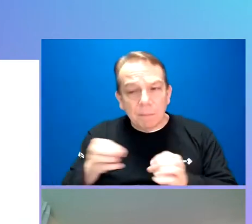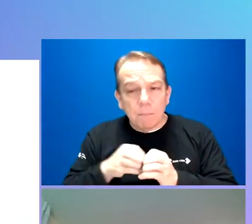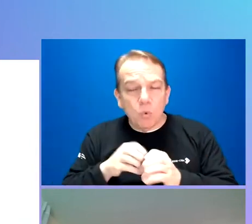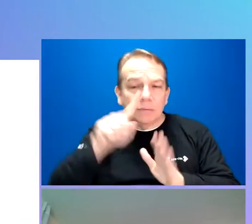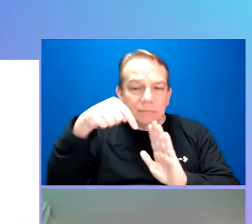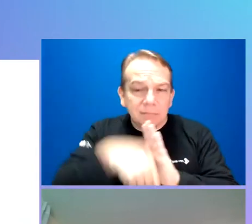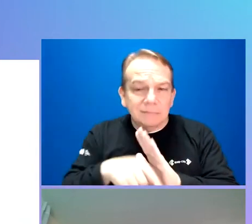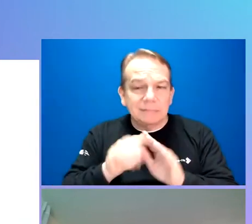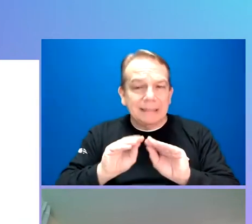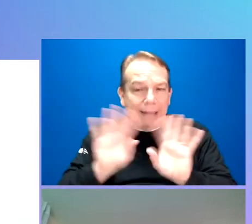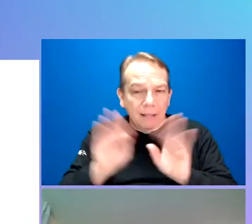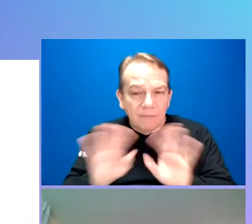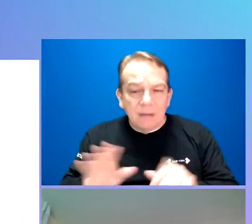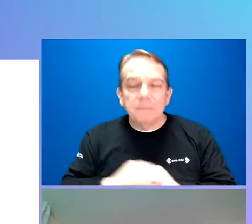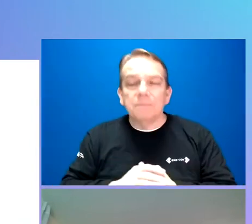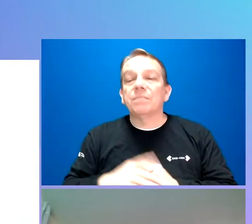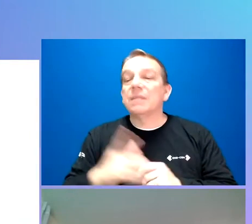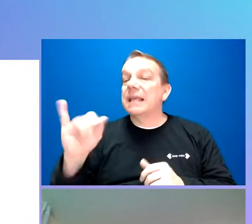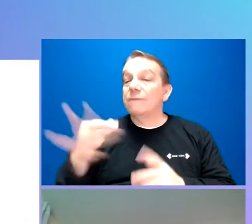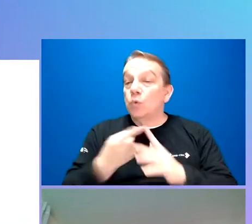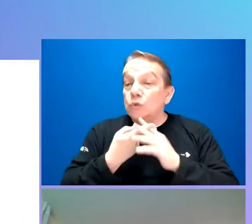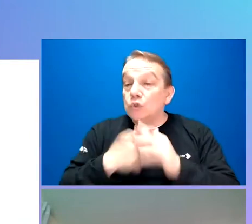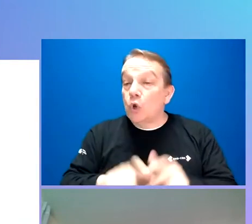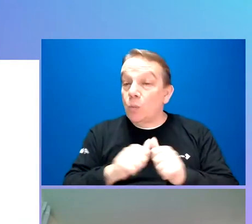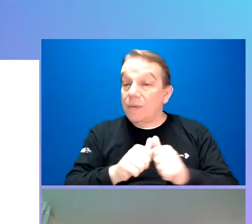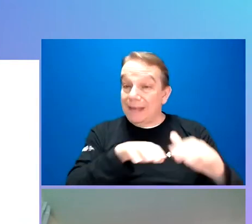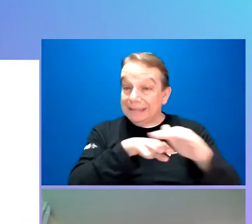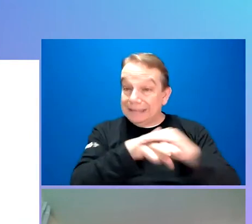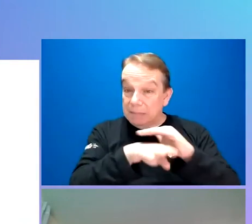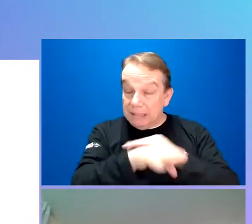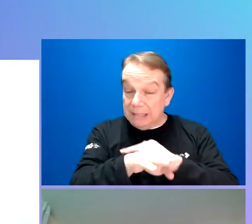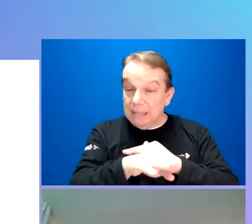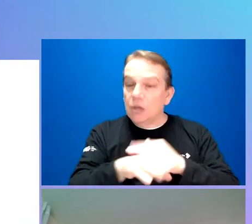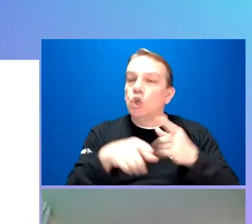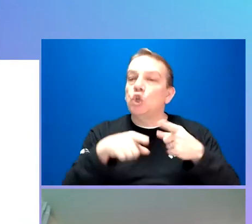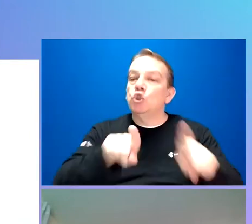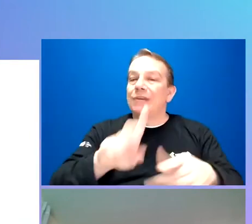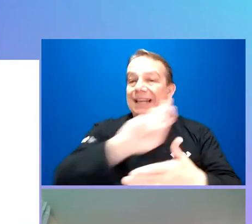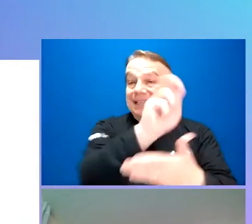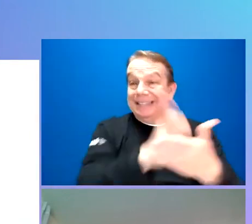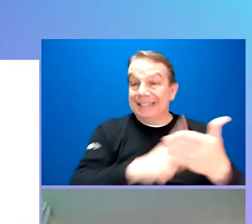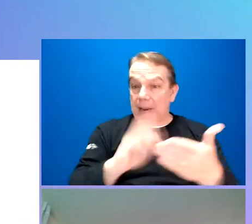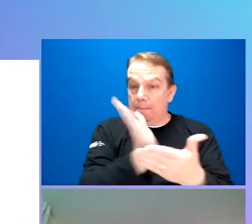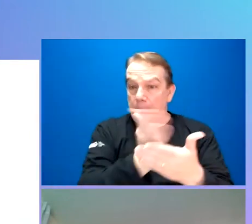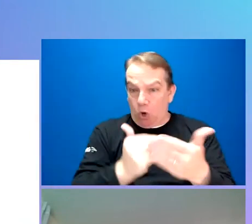at the design phase, um, you